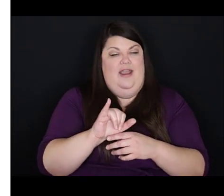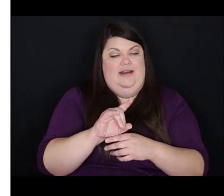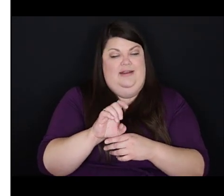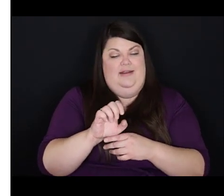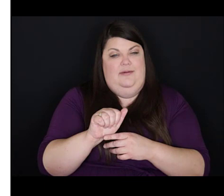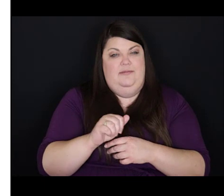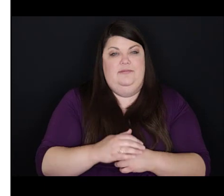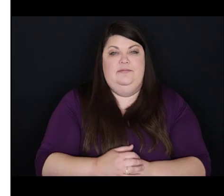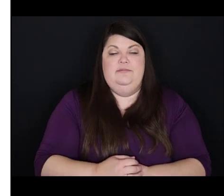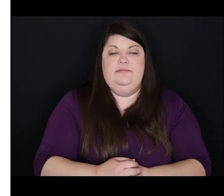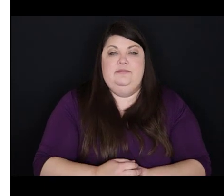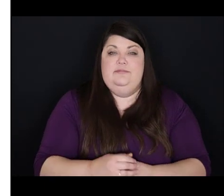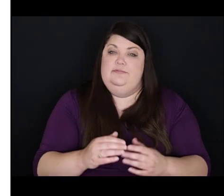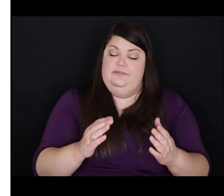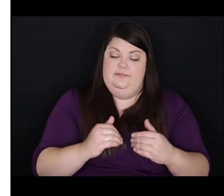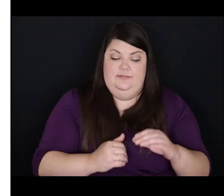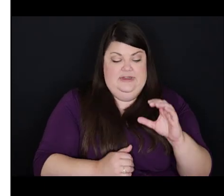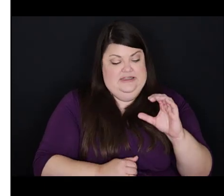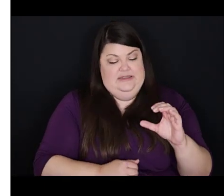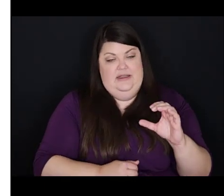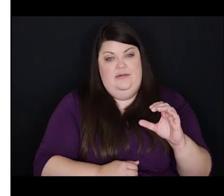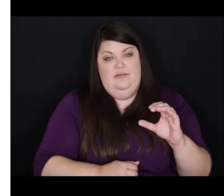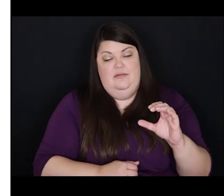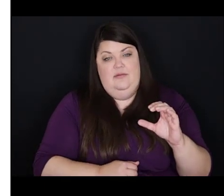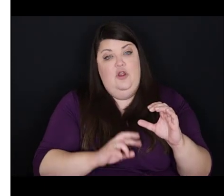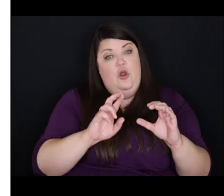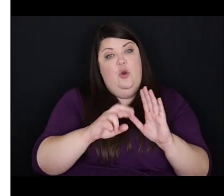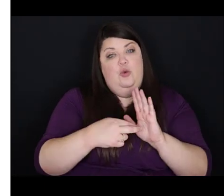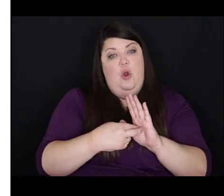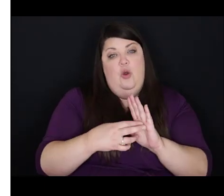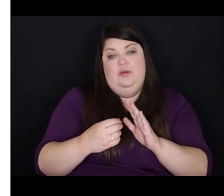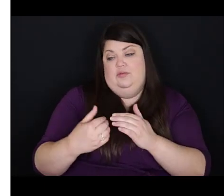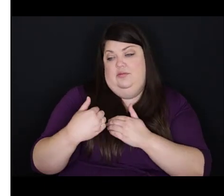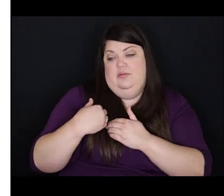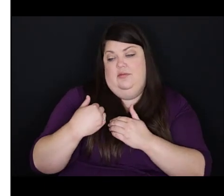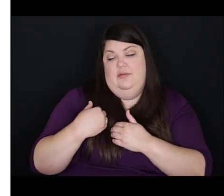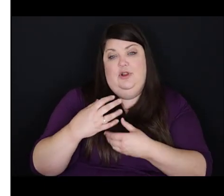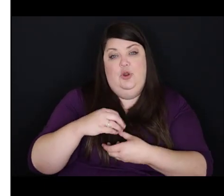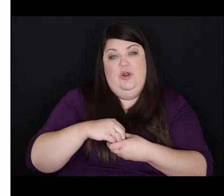(C) The roles and responsibilities, including financial responsibilities,